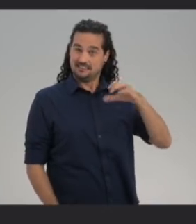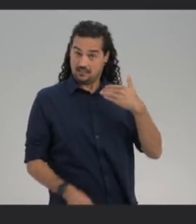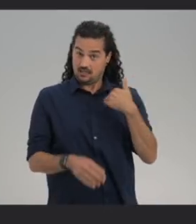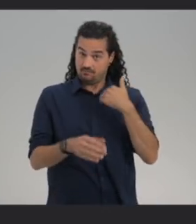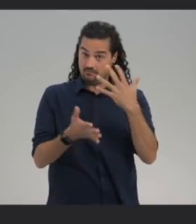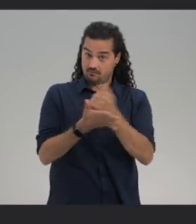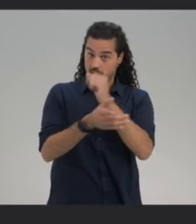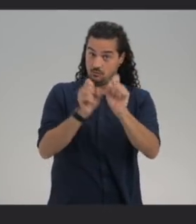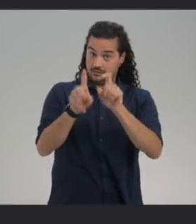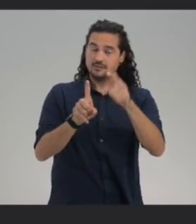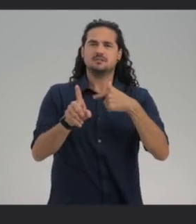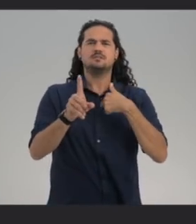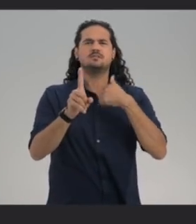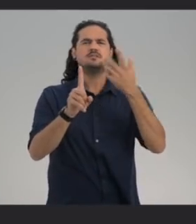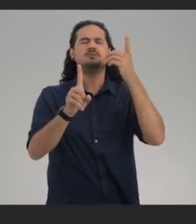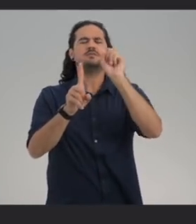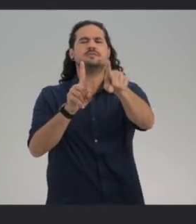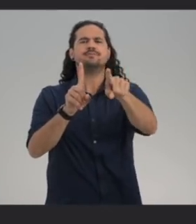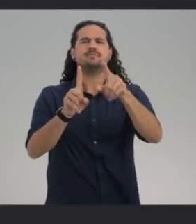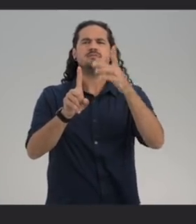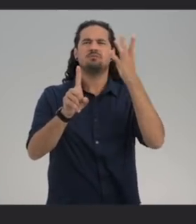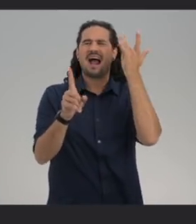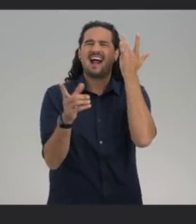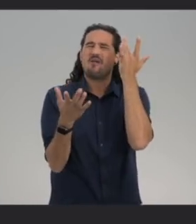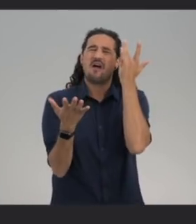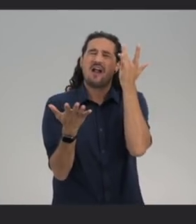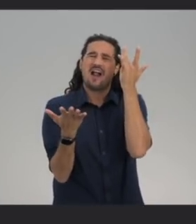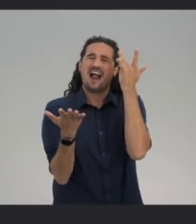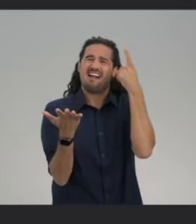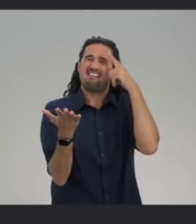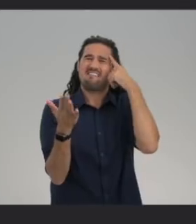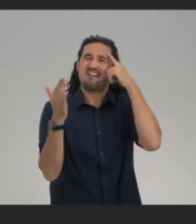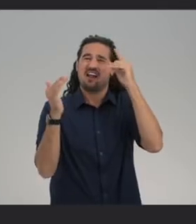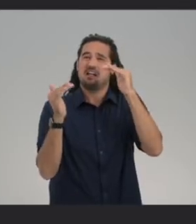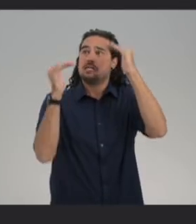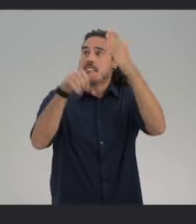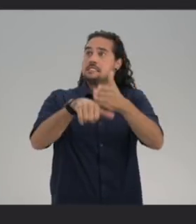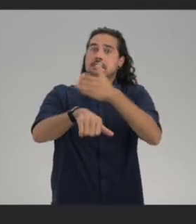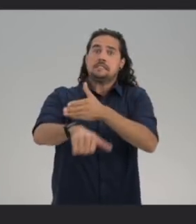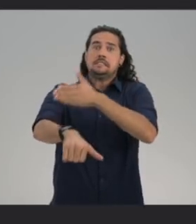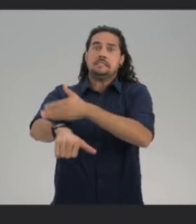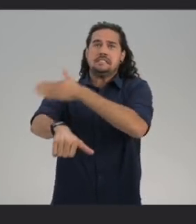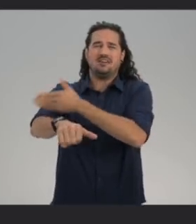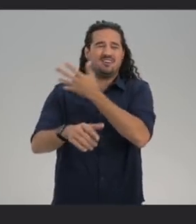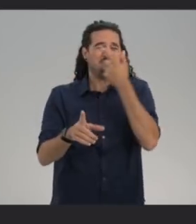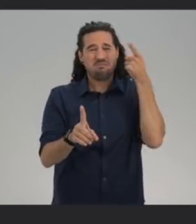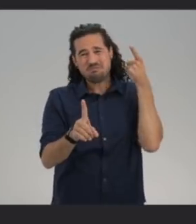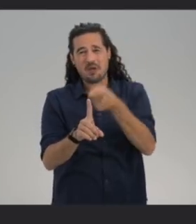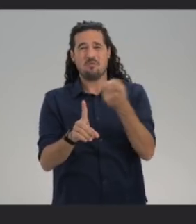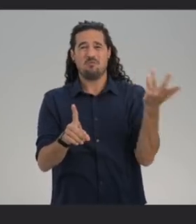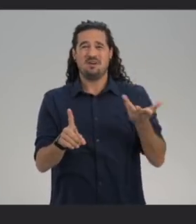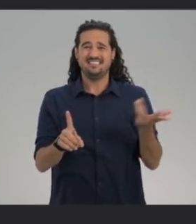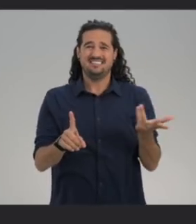Is there time for questions? Good, 'cause I have one. Why? Why? Why make all these advancements? What's the point? Right?